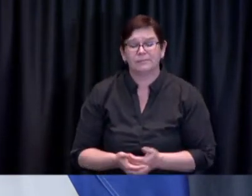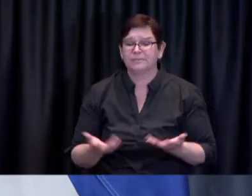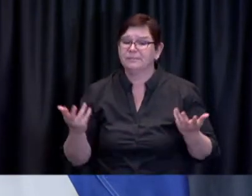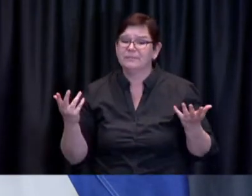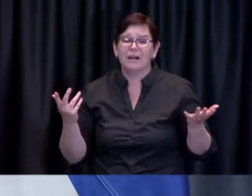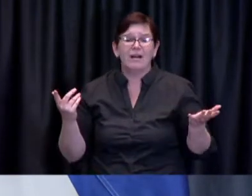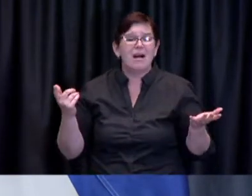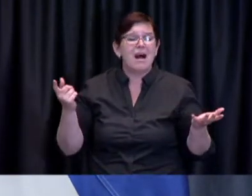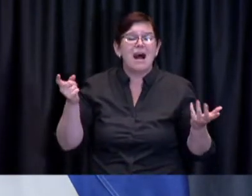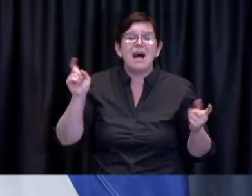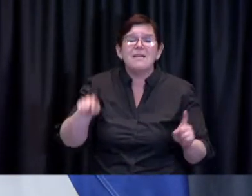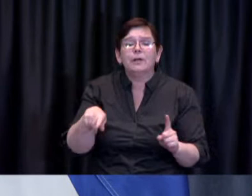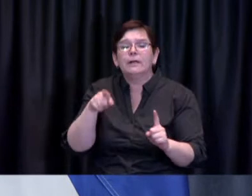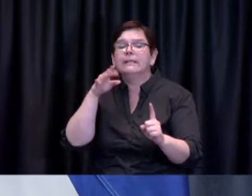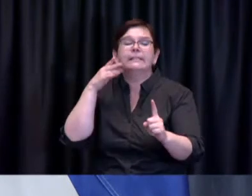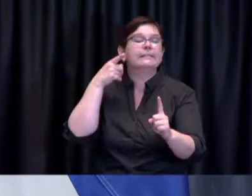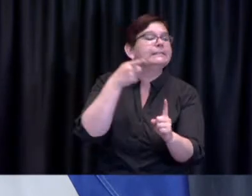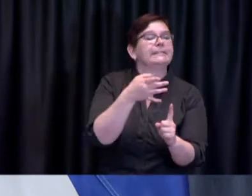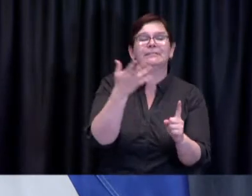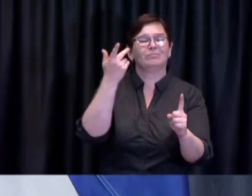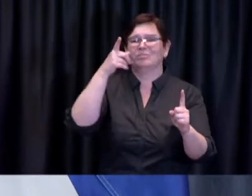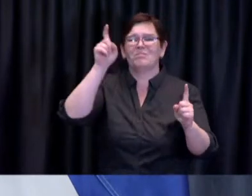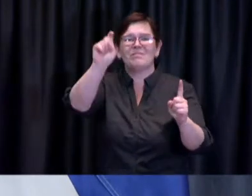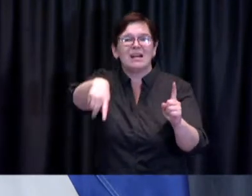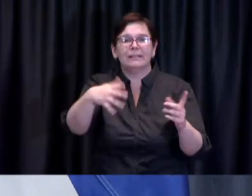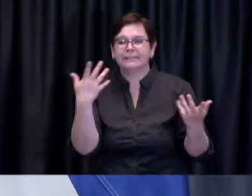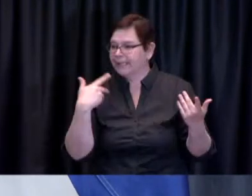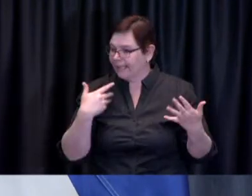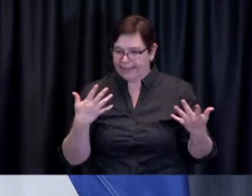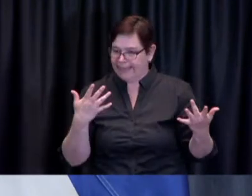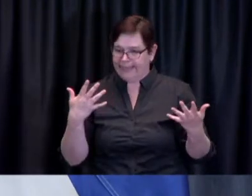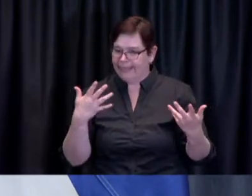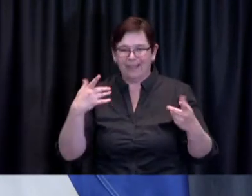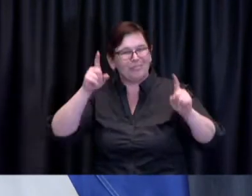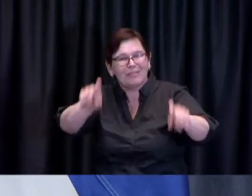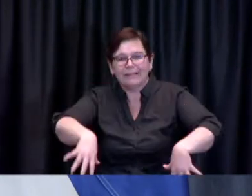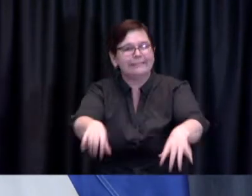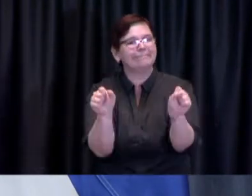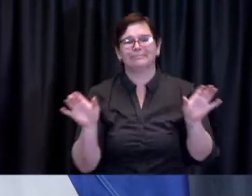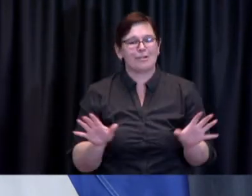this regard and and and establish that we cannot have people living continuously in